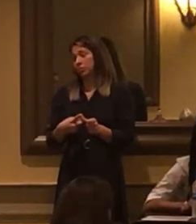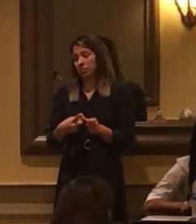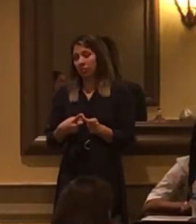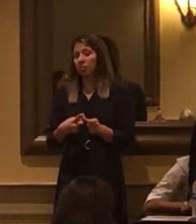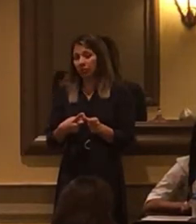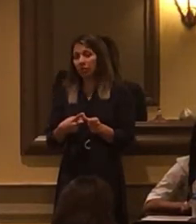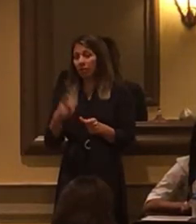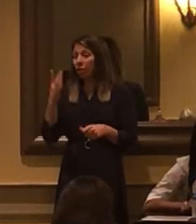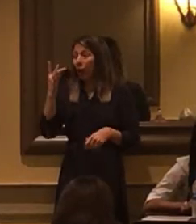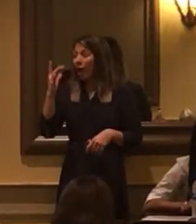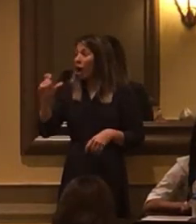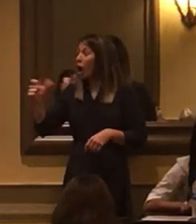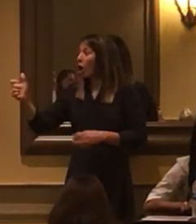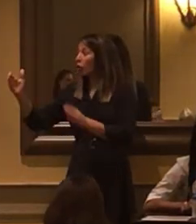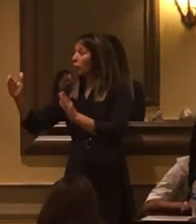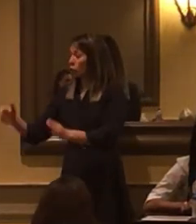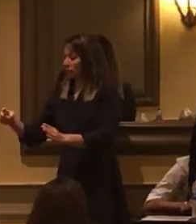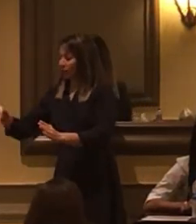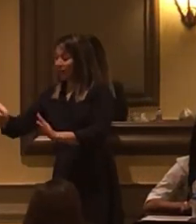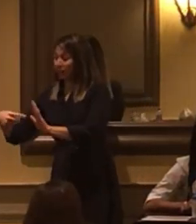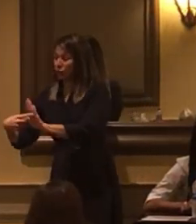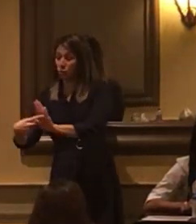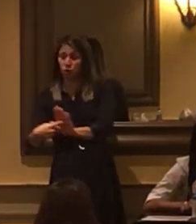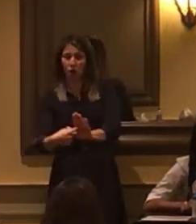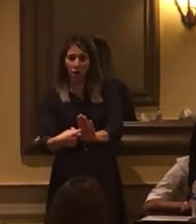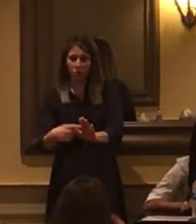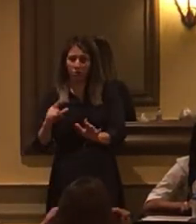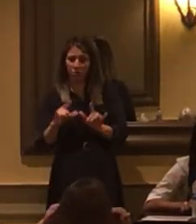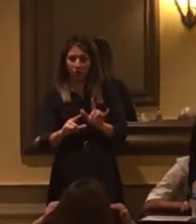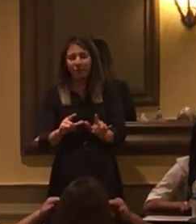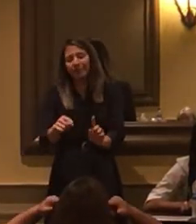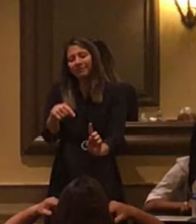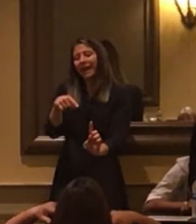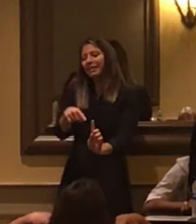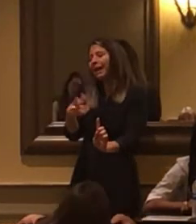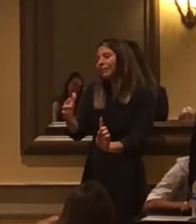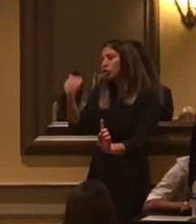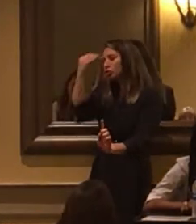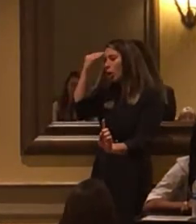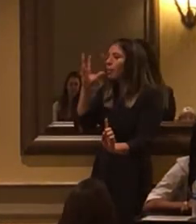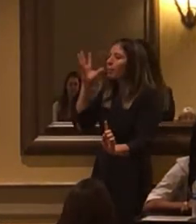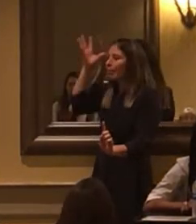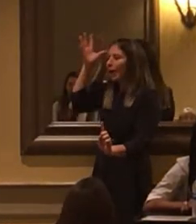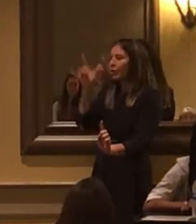They all know that they'll get love from their parents,